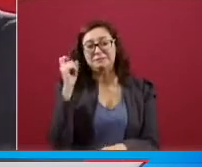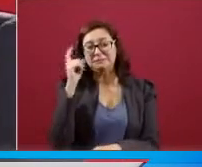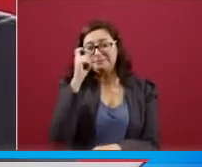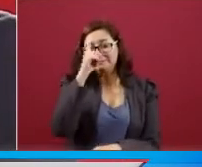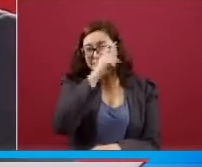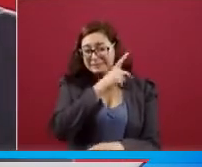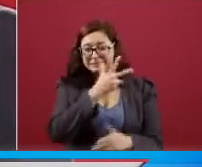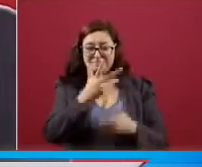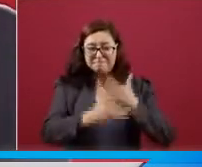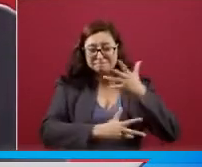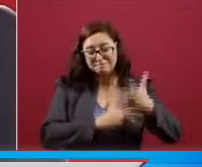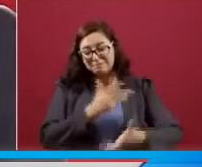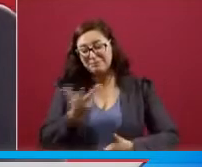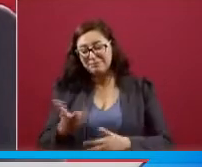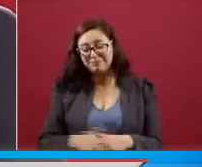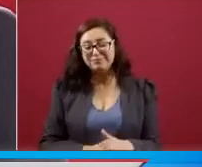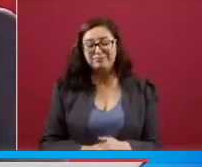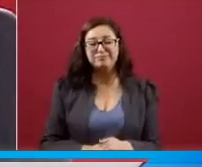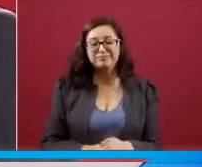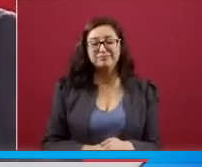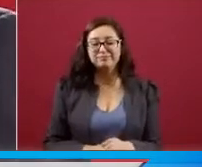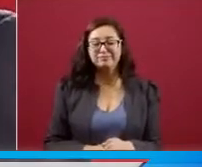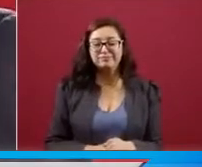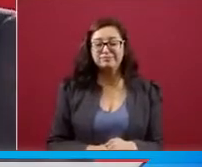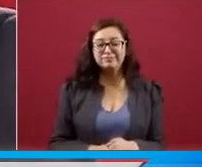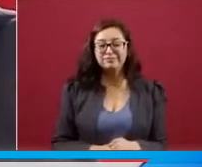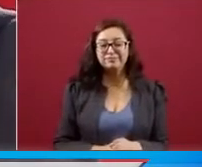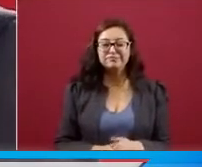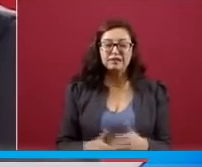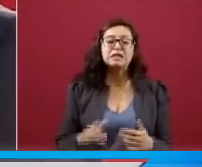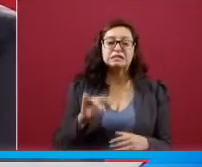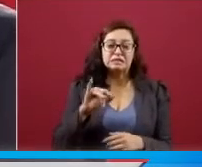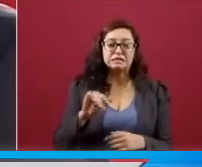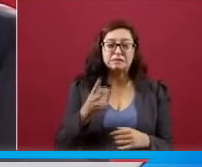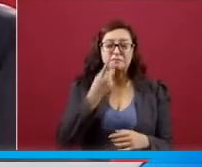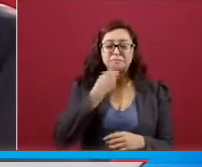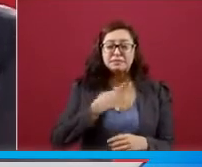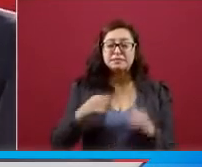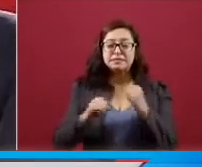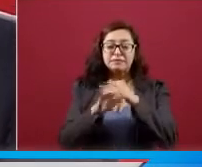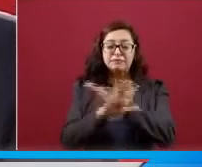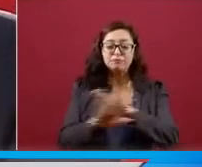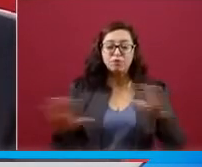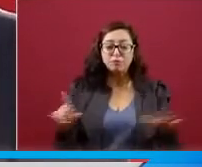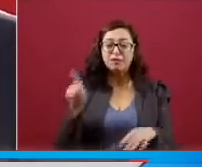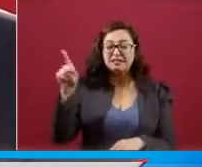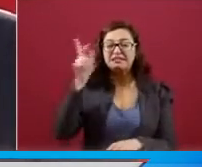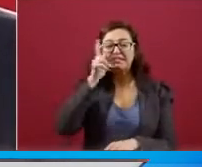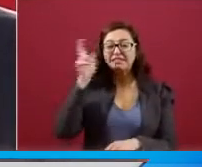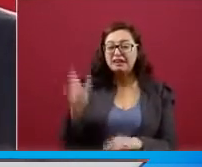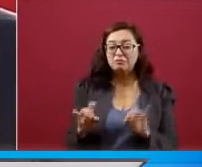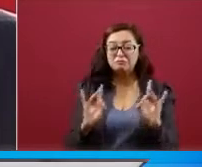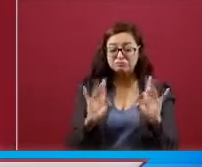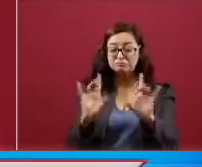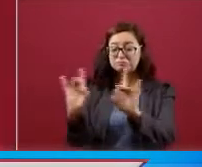as it is a high-risk activity and invites them to approach the government to be supported and achieve welfare of these areas